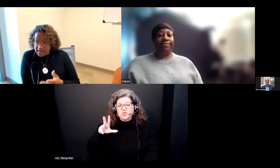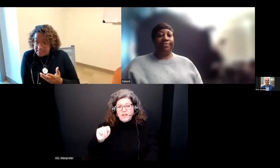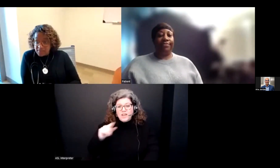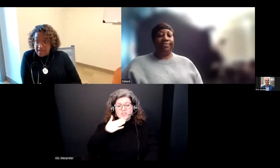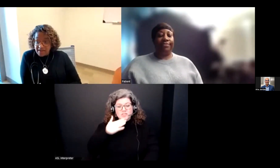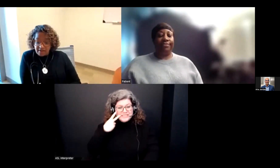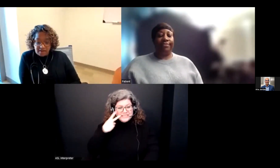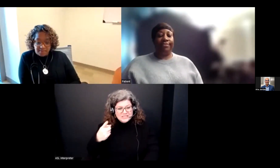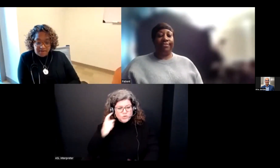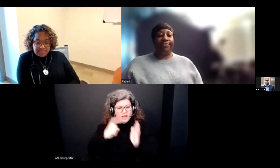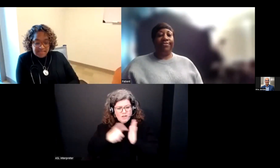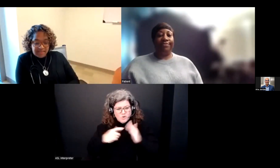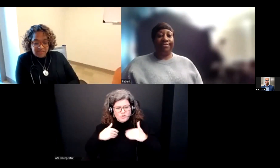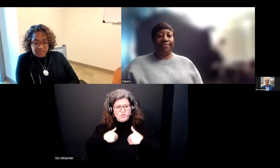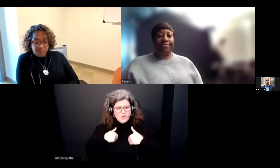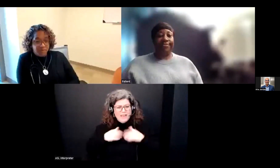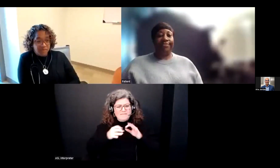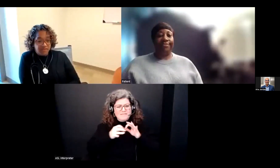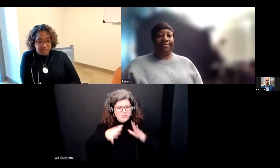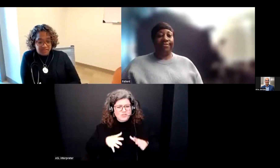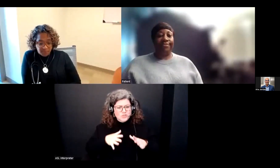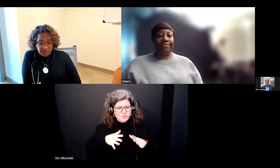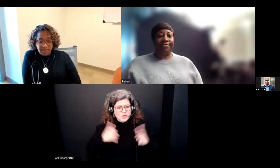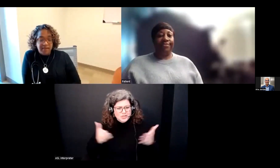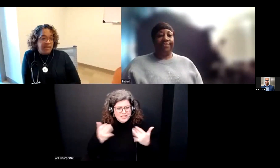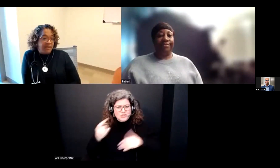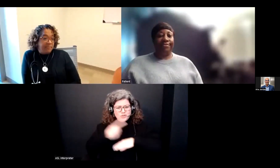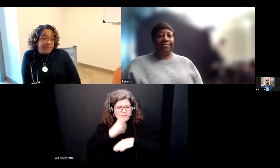see that we have a American Sign Language interpreter with us for this appointment please